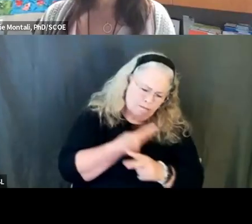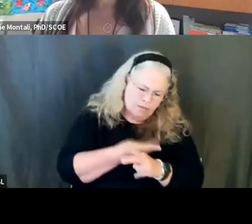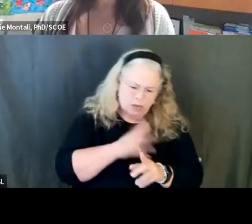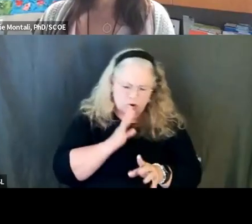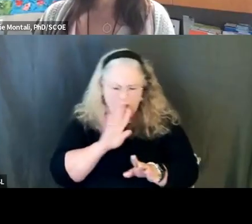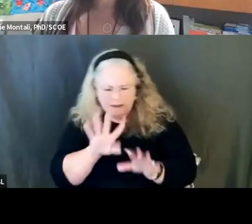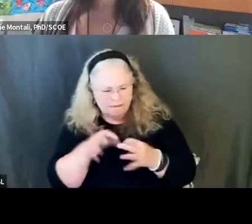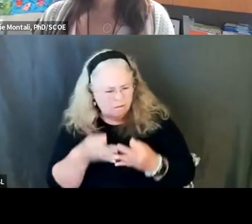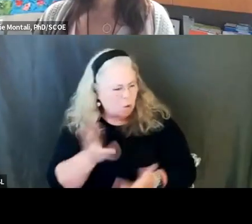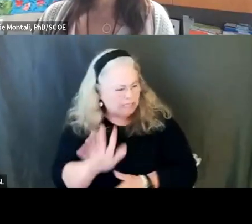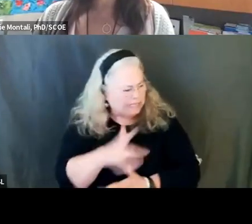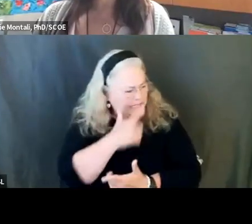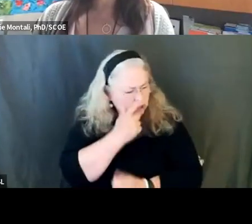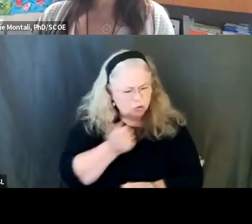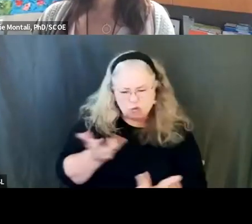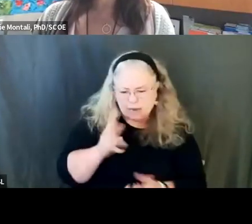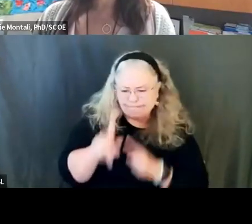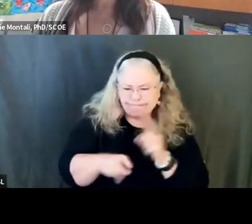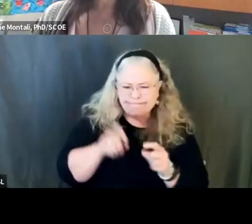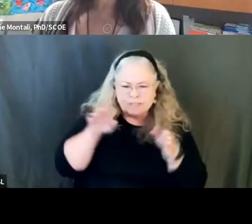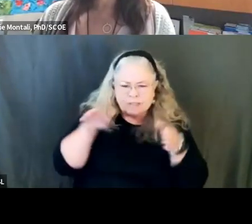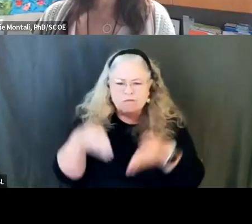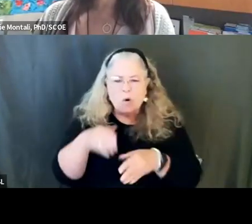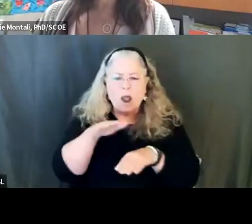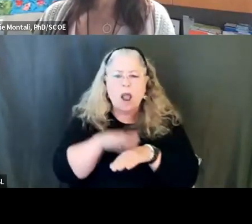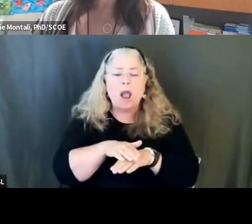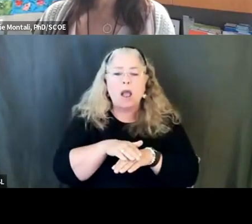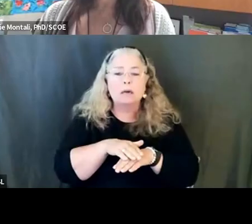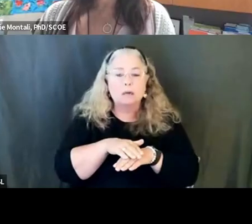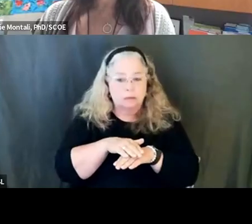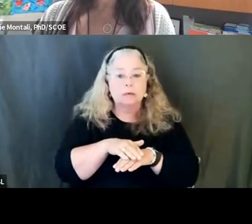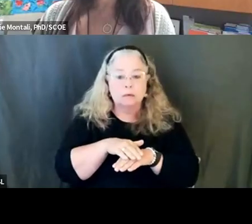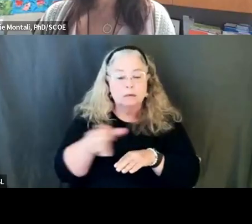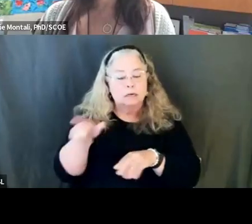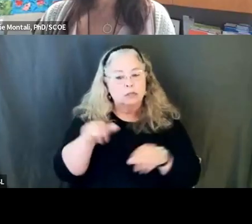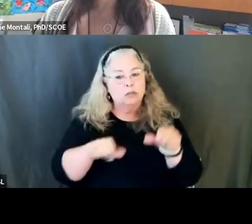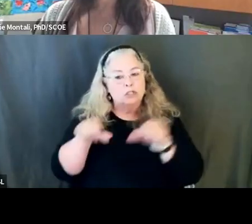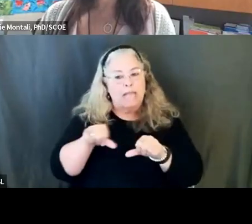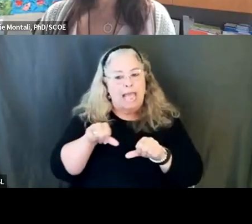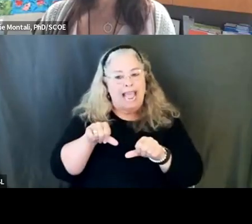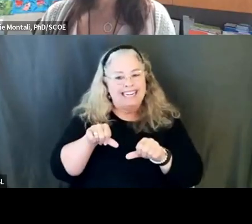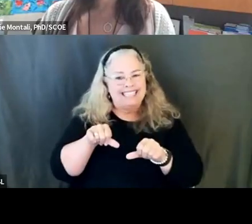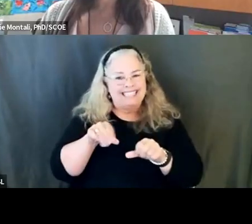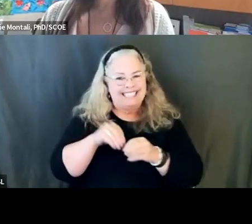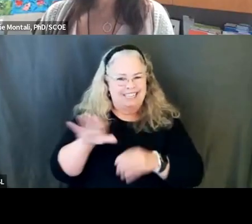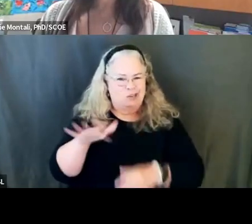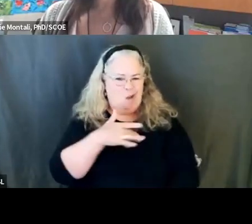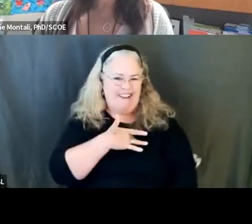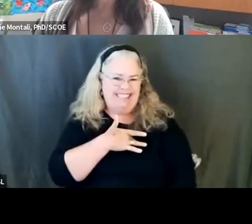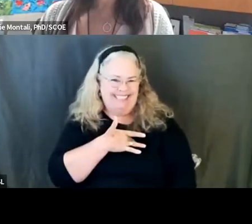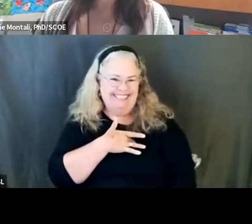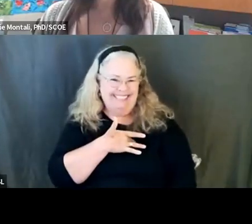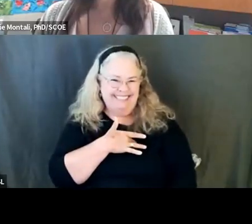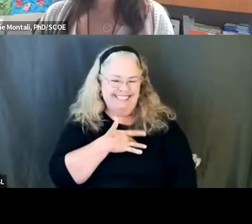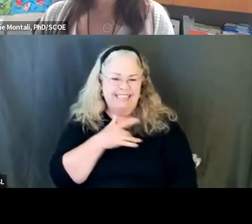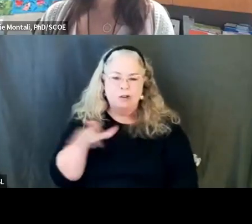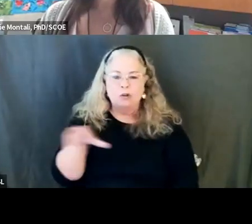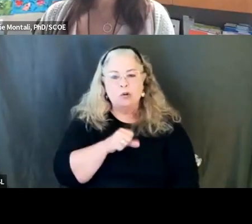are his interests and finally focused on he he he was a scientist at heart and he took our classroom